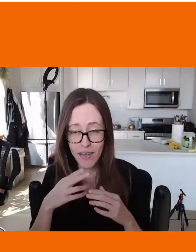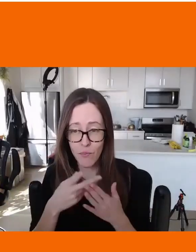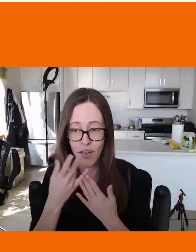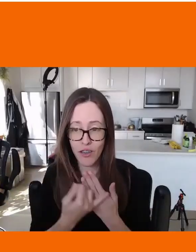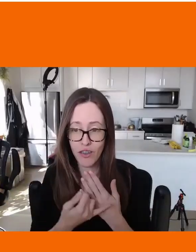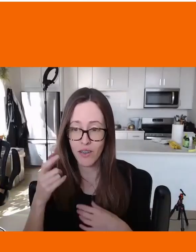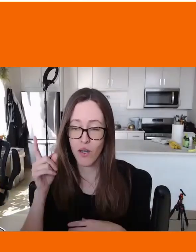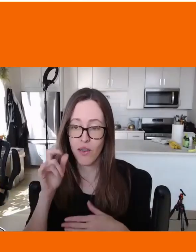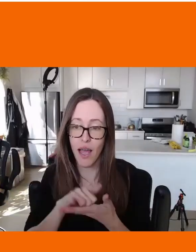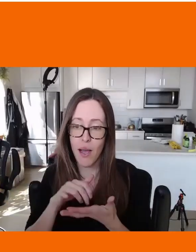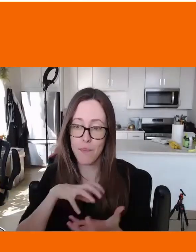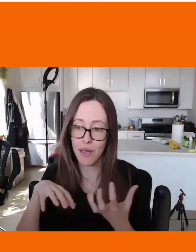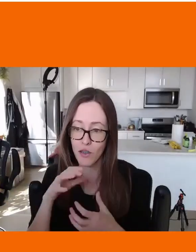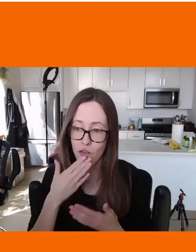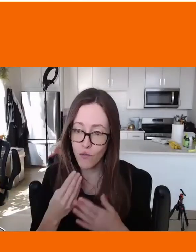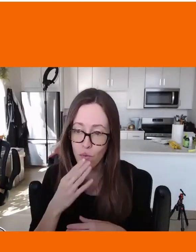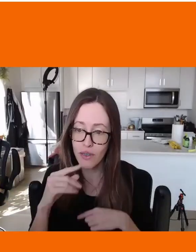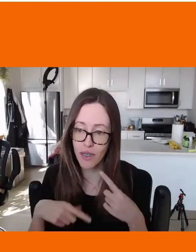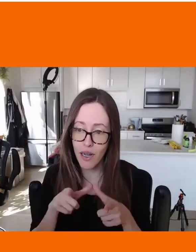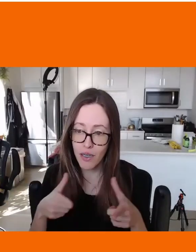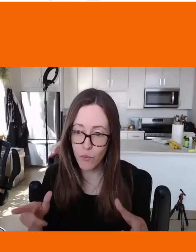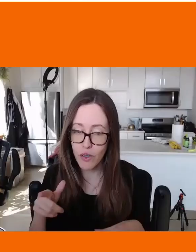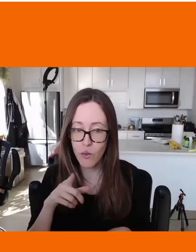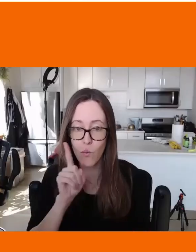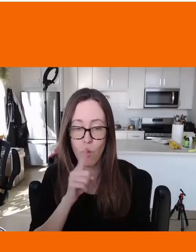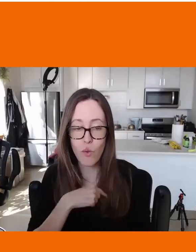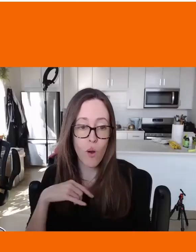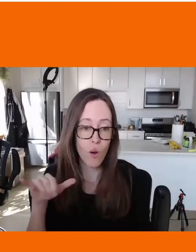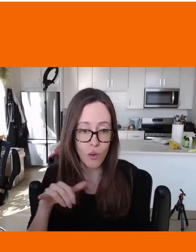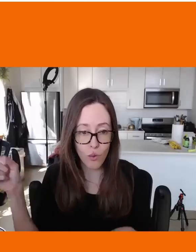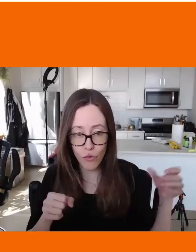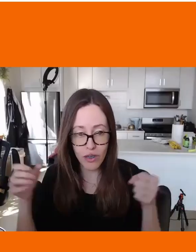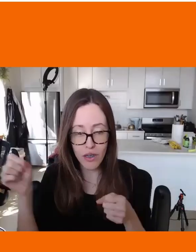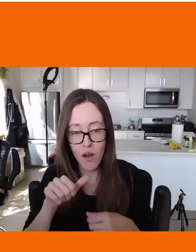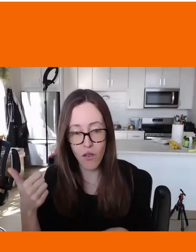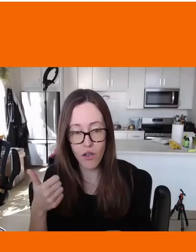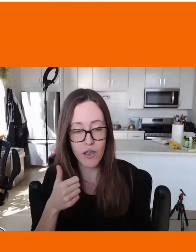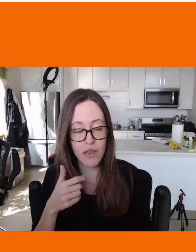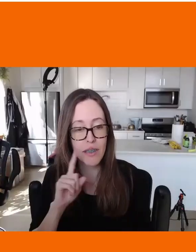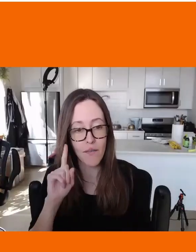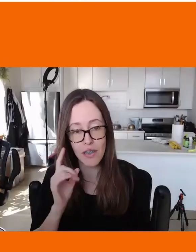It's a personal brand that combines good food and sign language. We bring other experts to talk about topics related